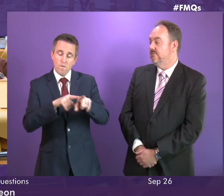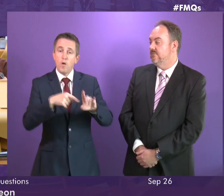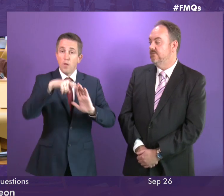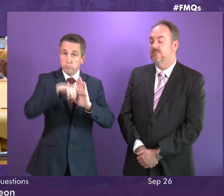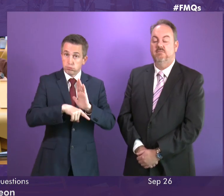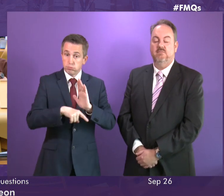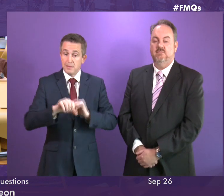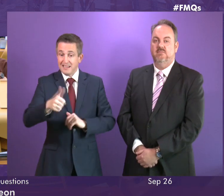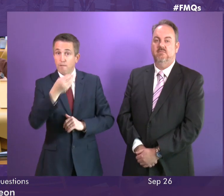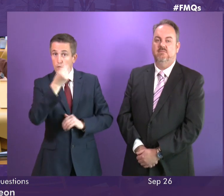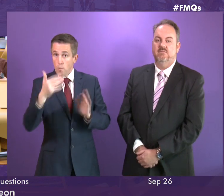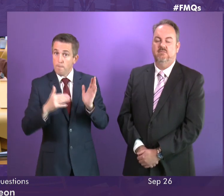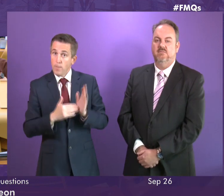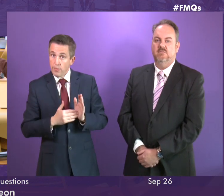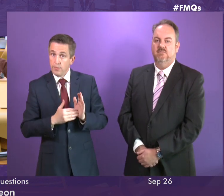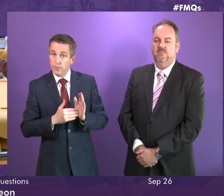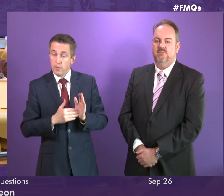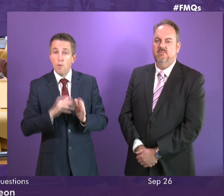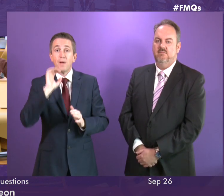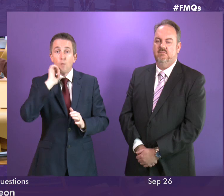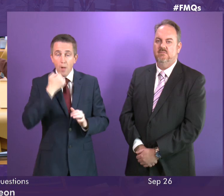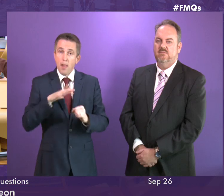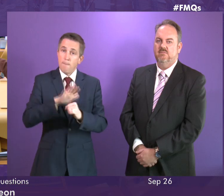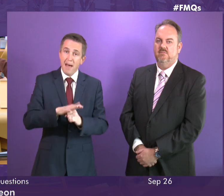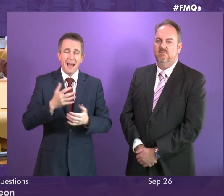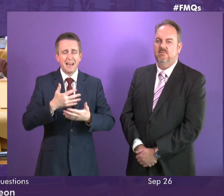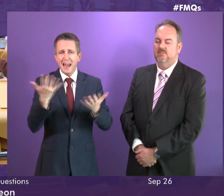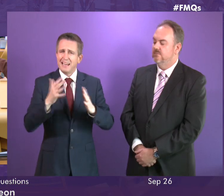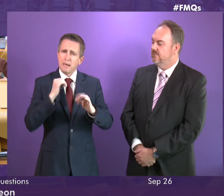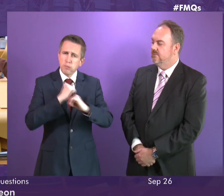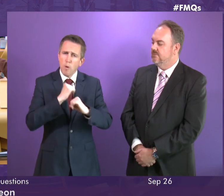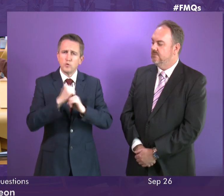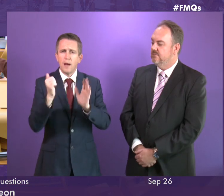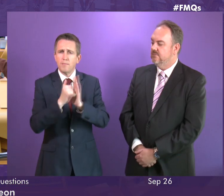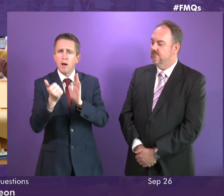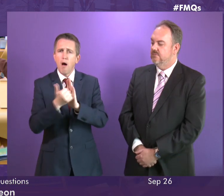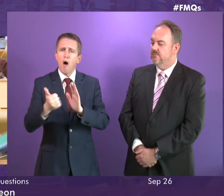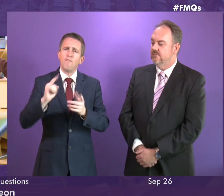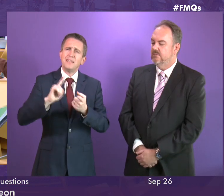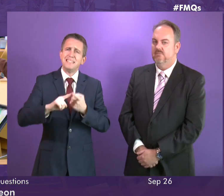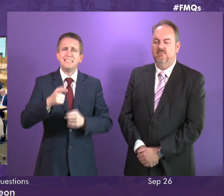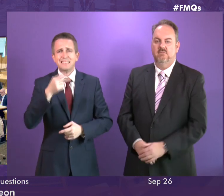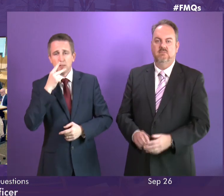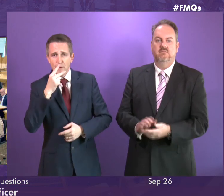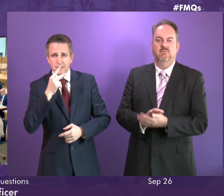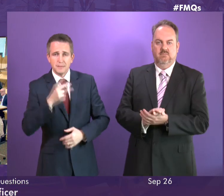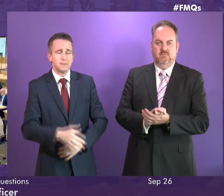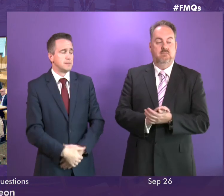In the coming months, we will consult on introducing a complete ban on the advertising and promotion of vapour products.